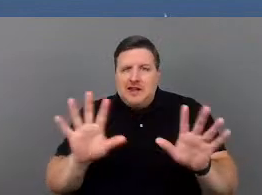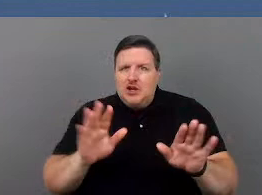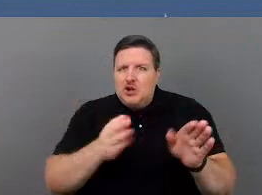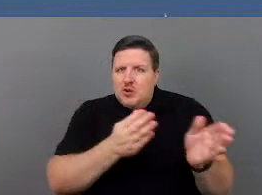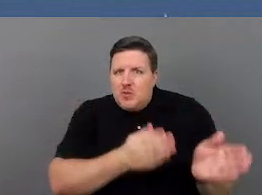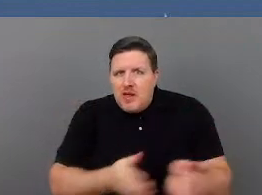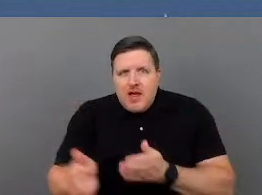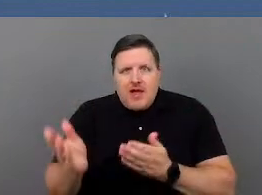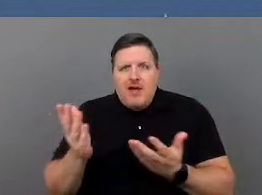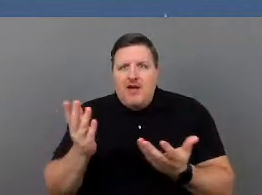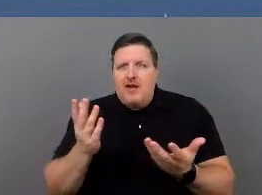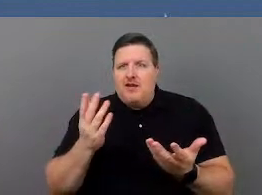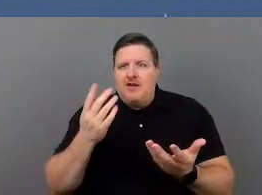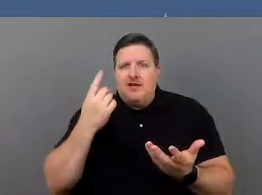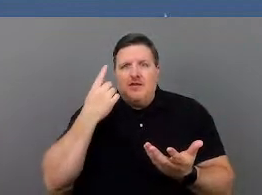ANY CONSTRUCTIVE CHANGE, ANY